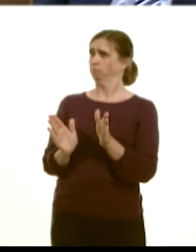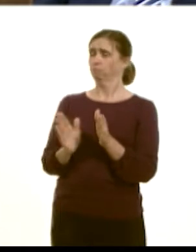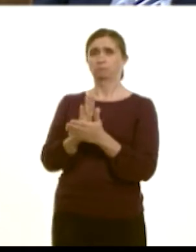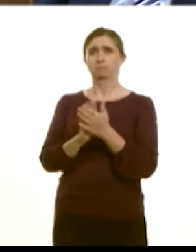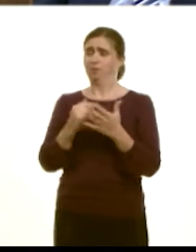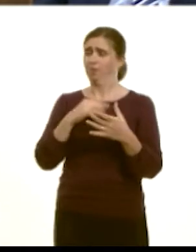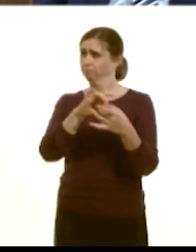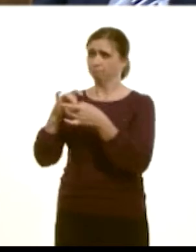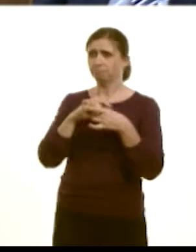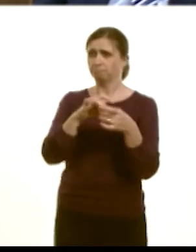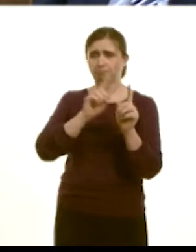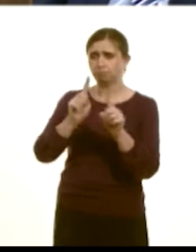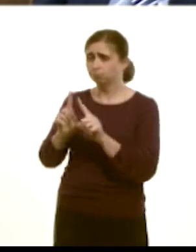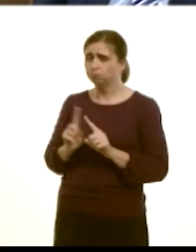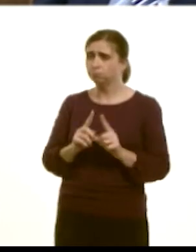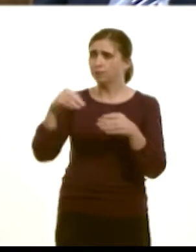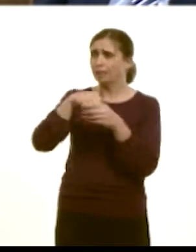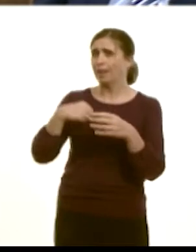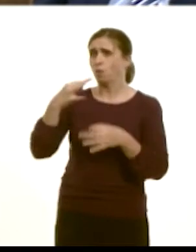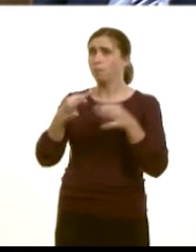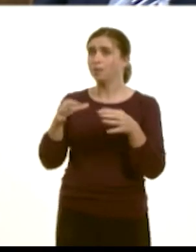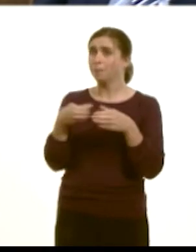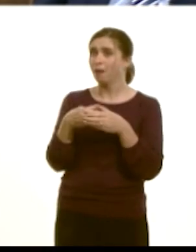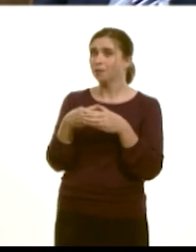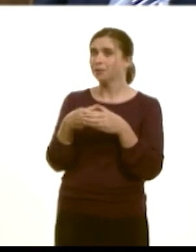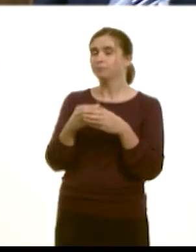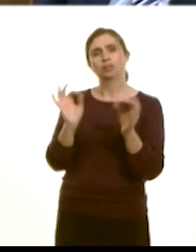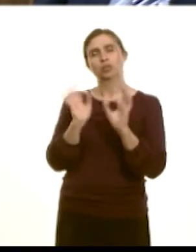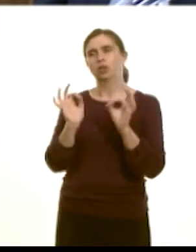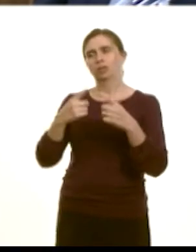We all have work to doónone of us is in a perfect position when it comes to equalityóbut